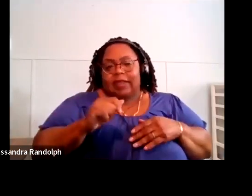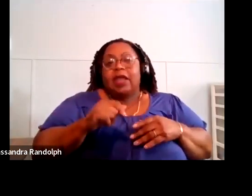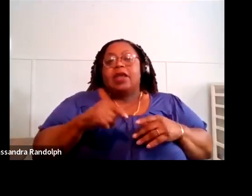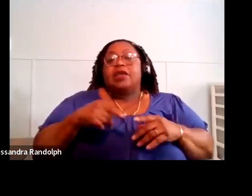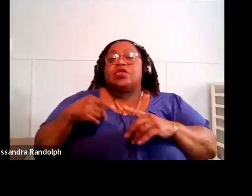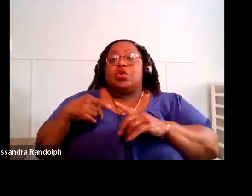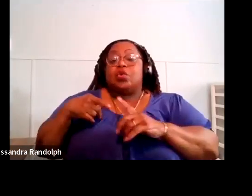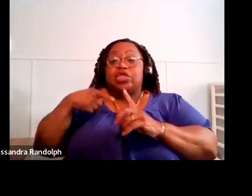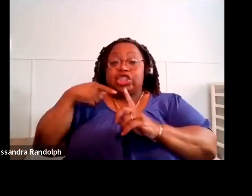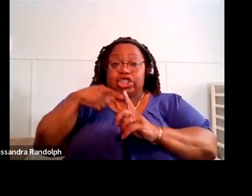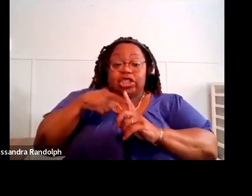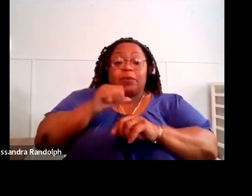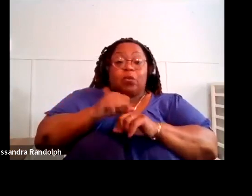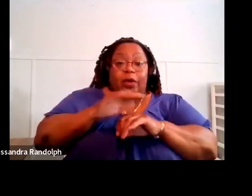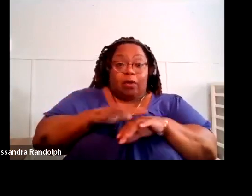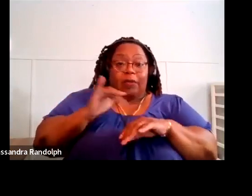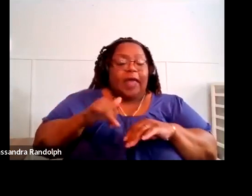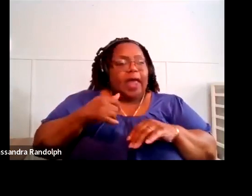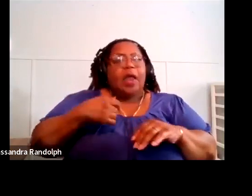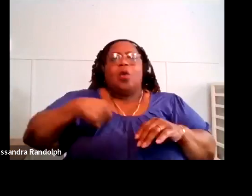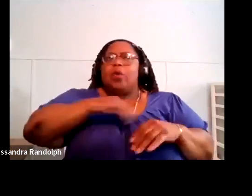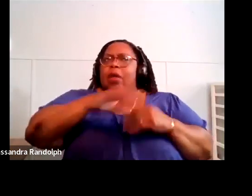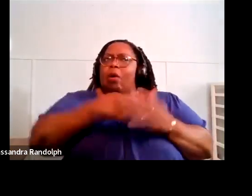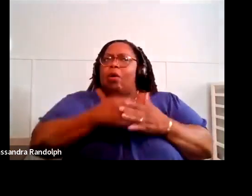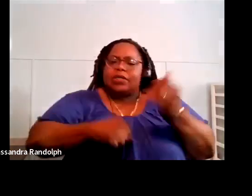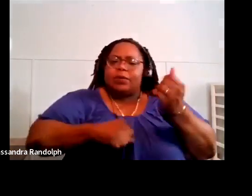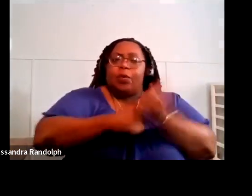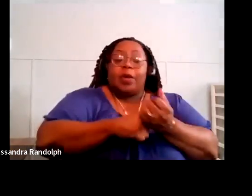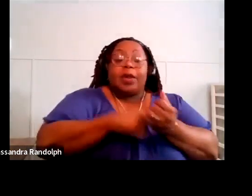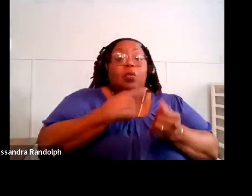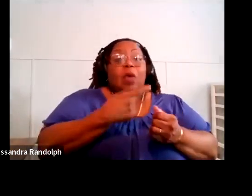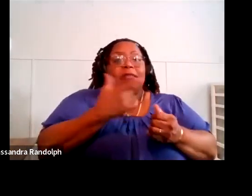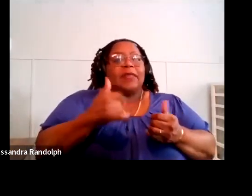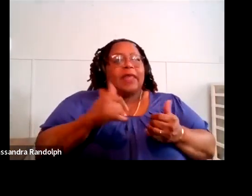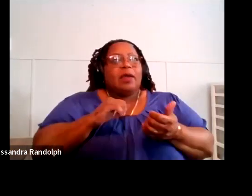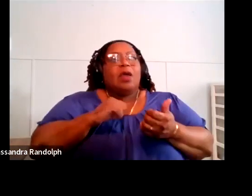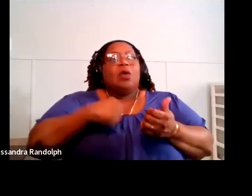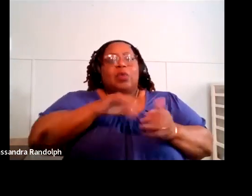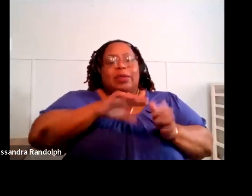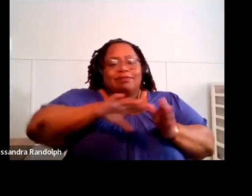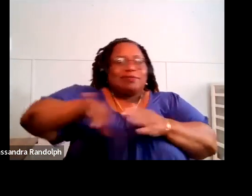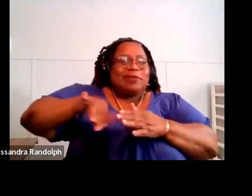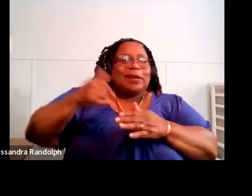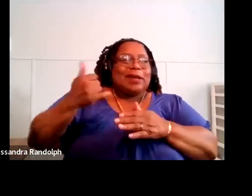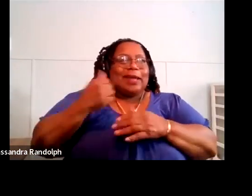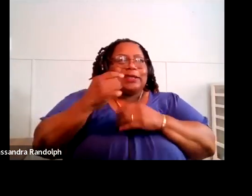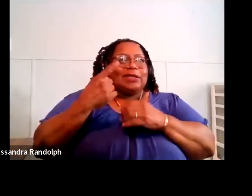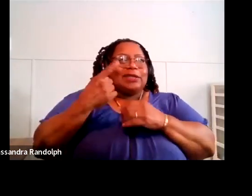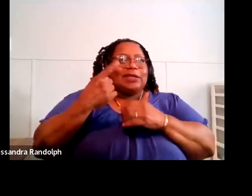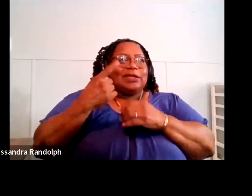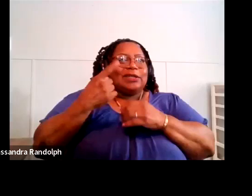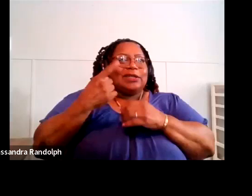It's very high in Pennsylvania and almost double for women of color.